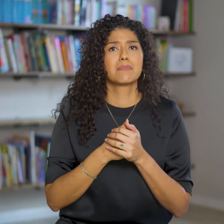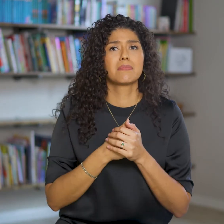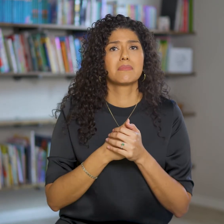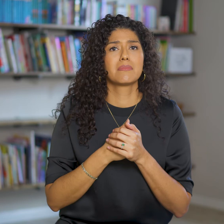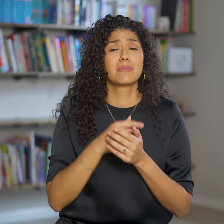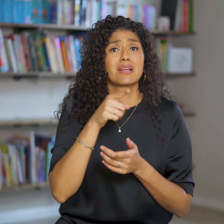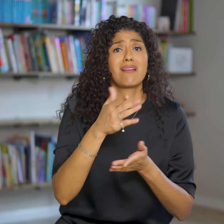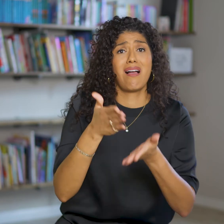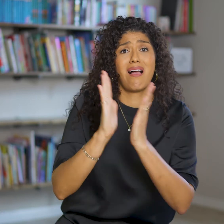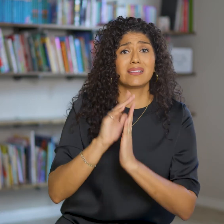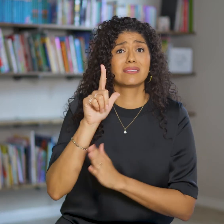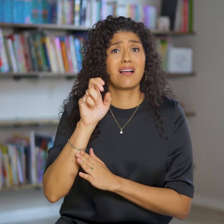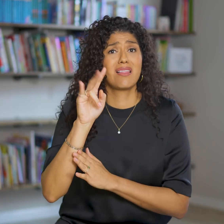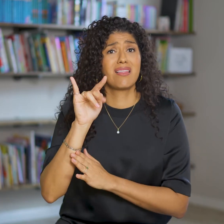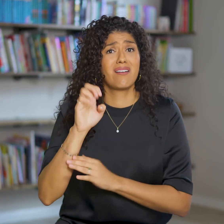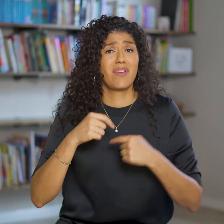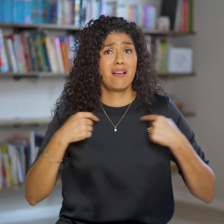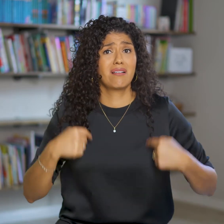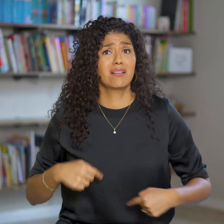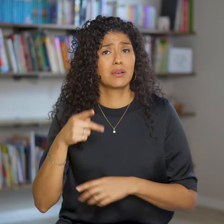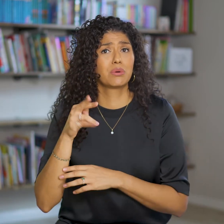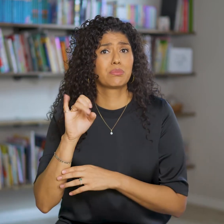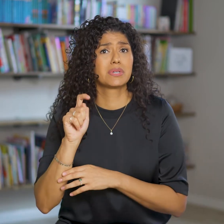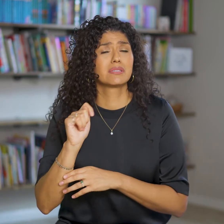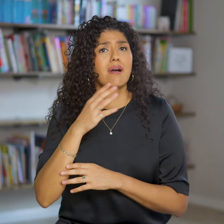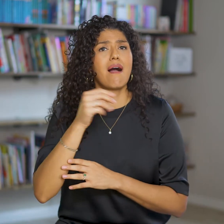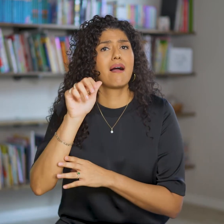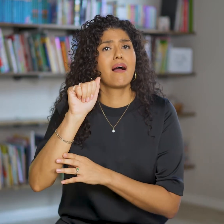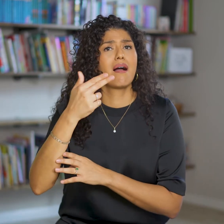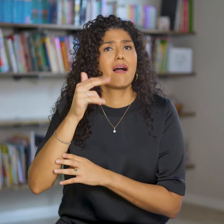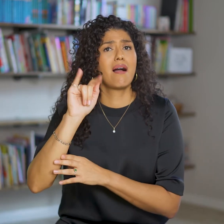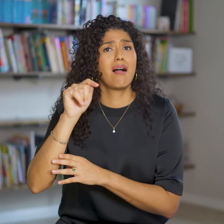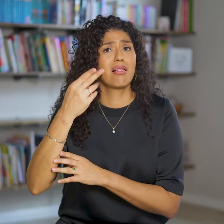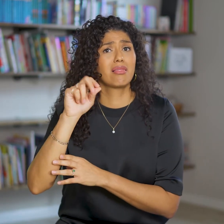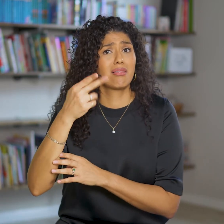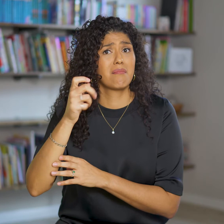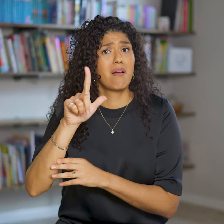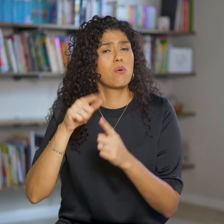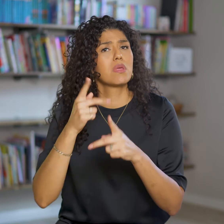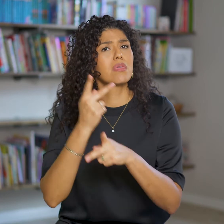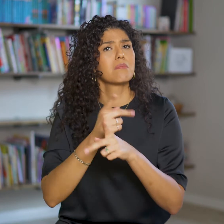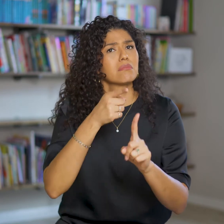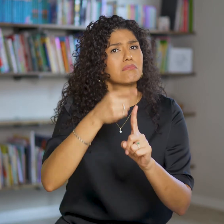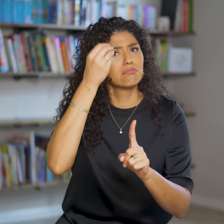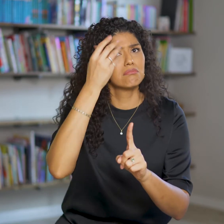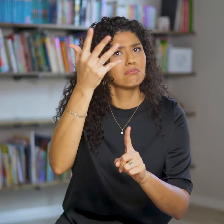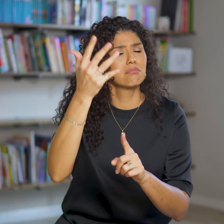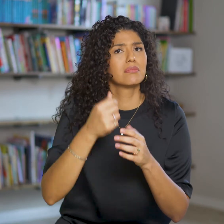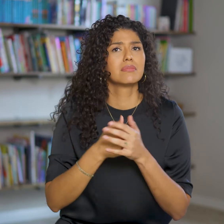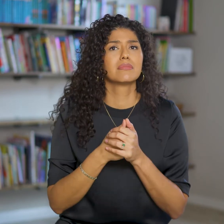He asks a Levite priest and Ahithophel to keep him posted,